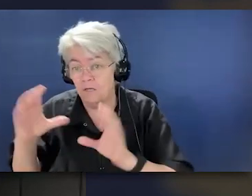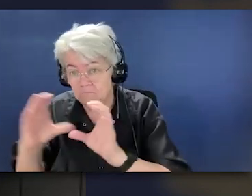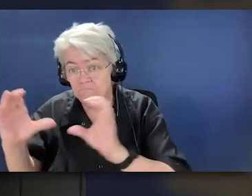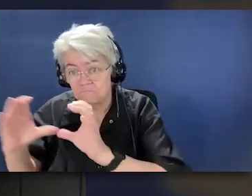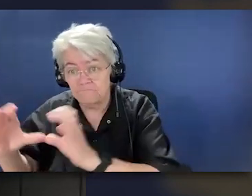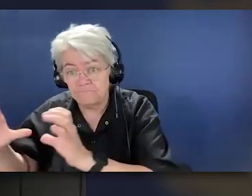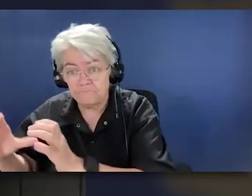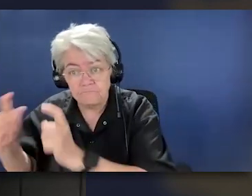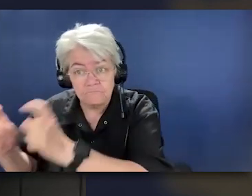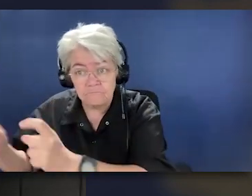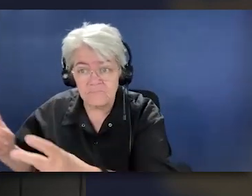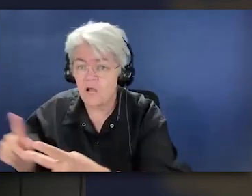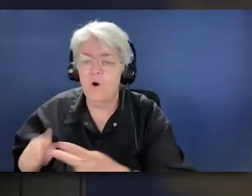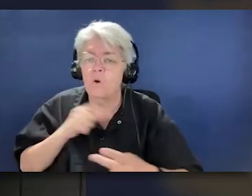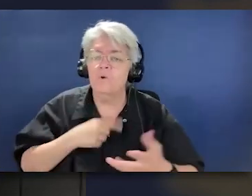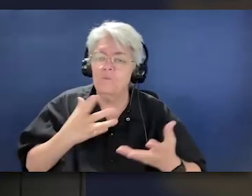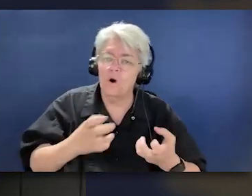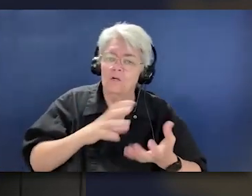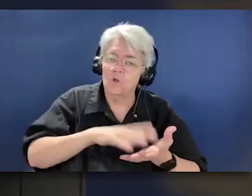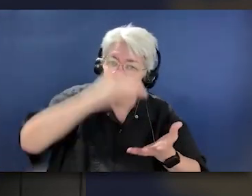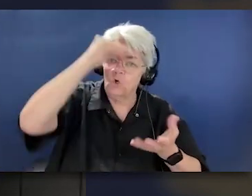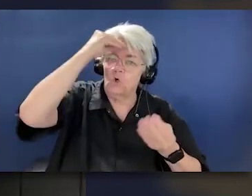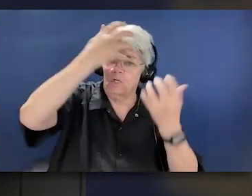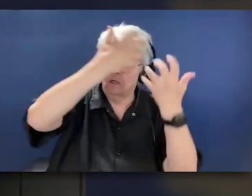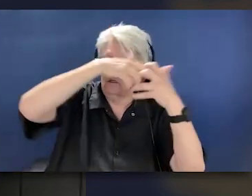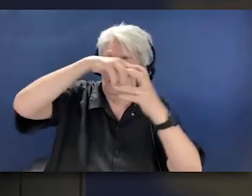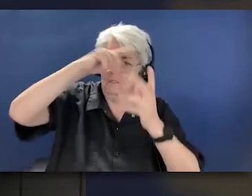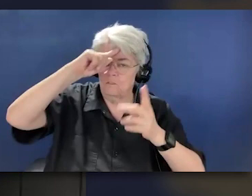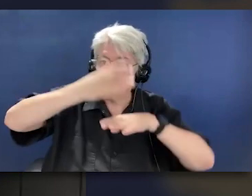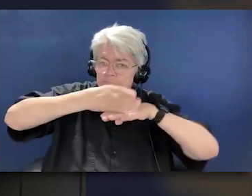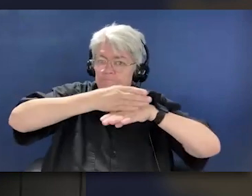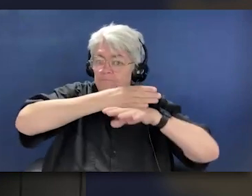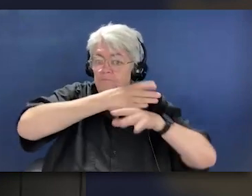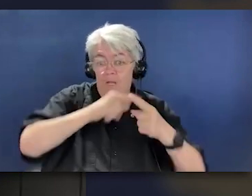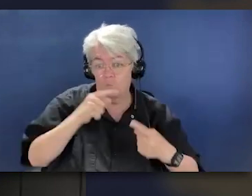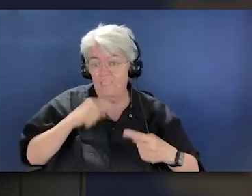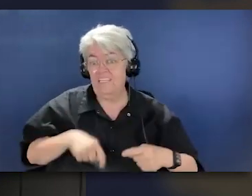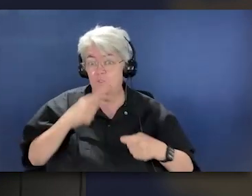and we need to be, frankly, I think, much more visibly in control of the conversations.